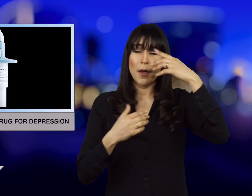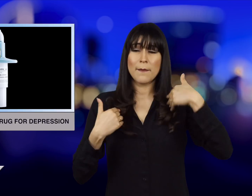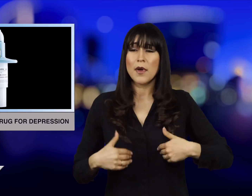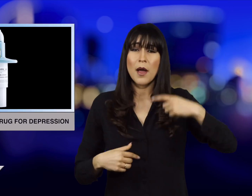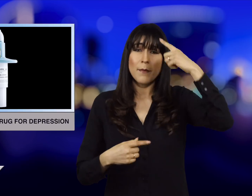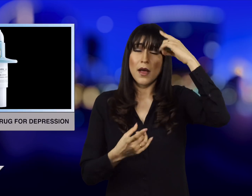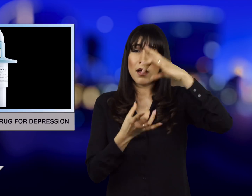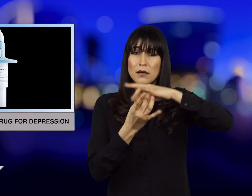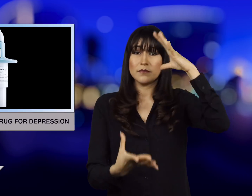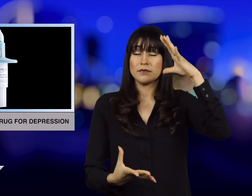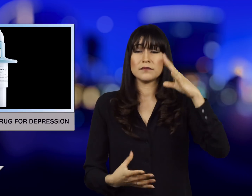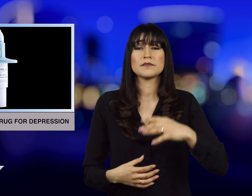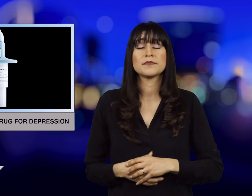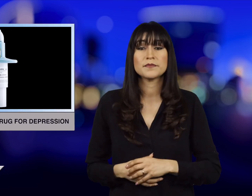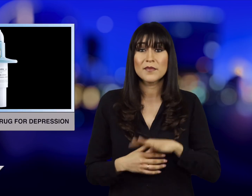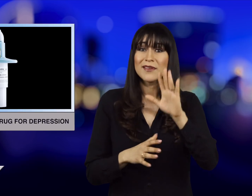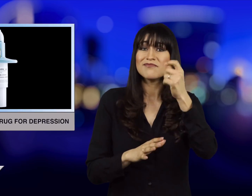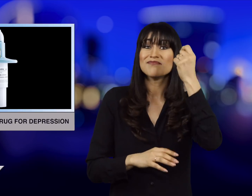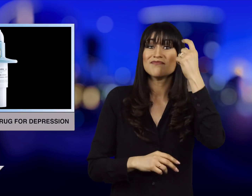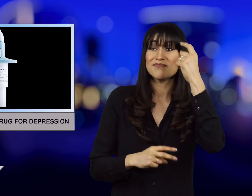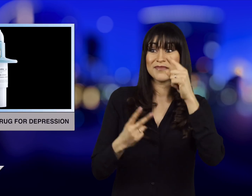disconnected from your body and mind.